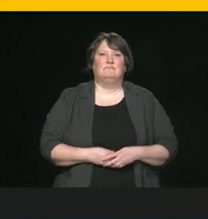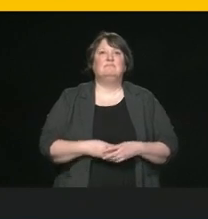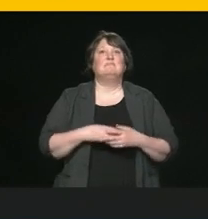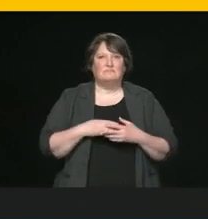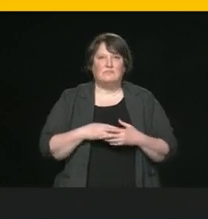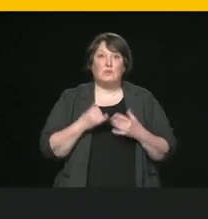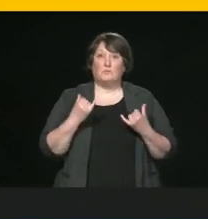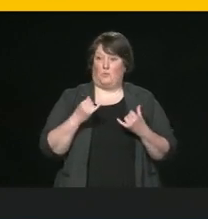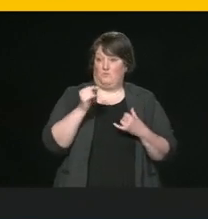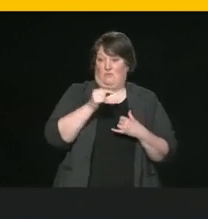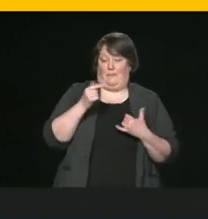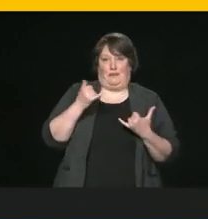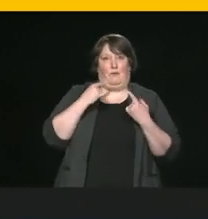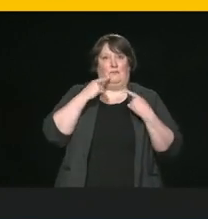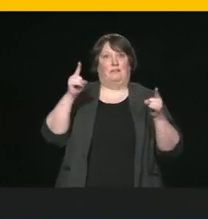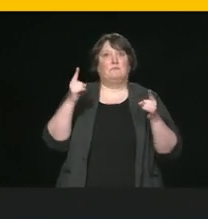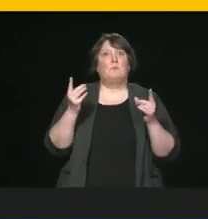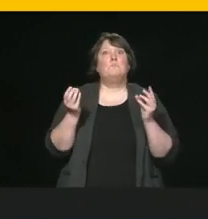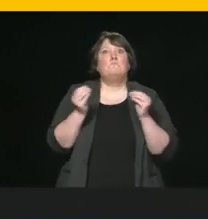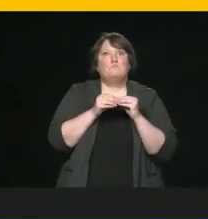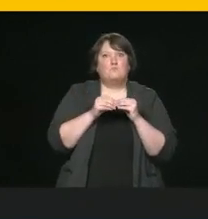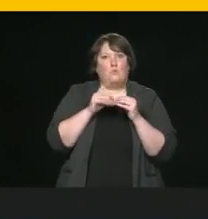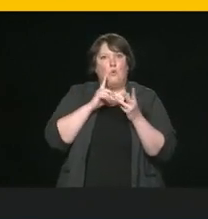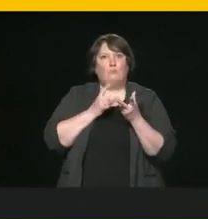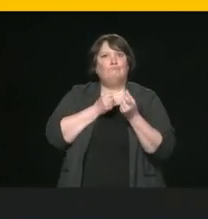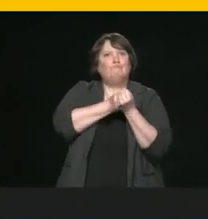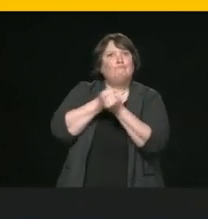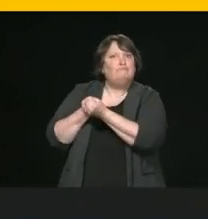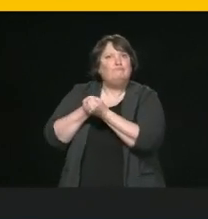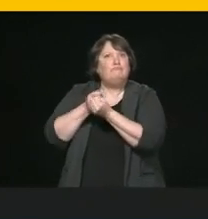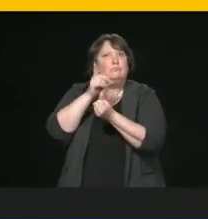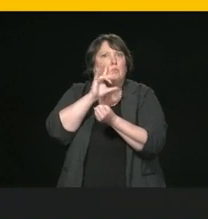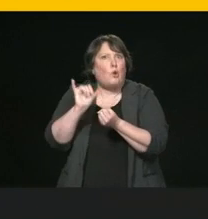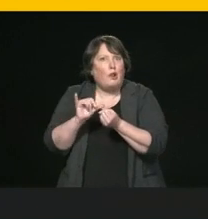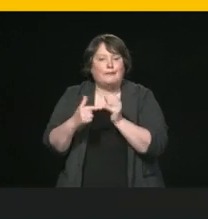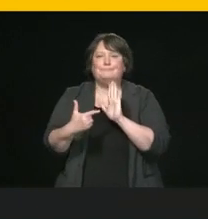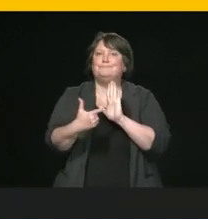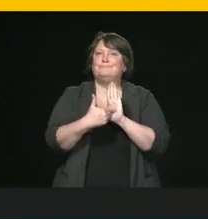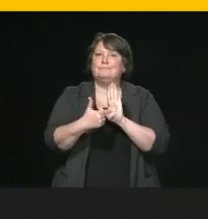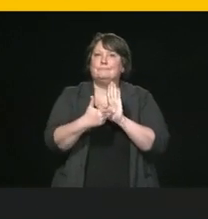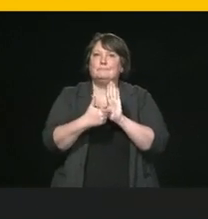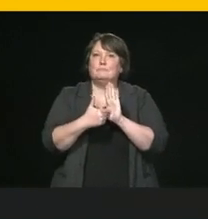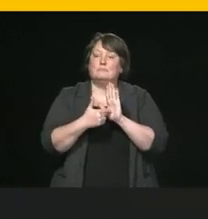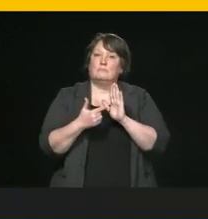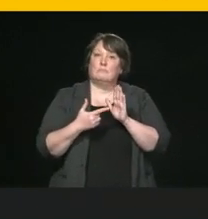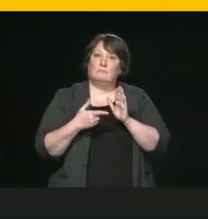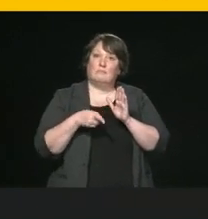Prime Minister Trudeau: TODAY, WE'RE ANNOUNCING MORE